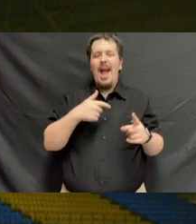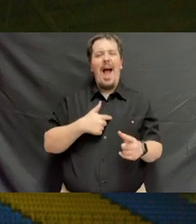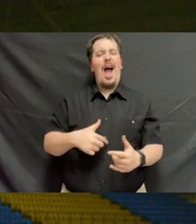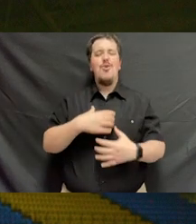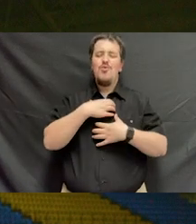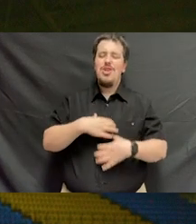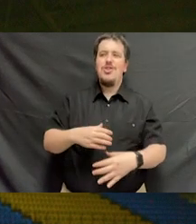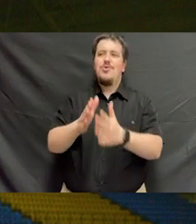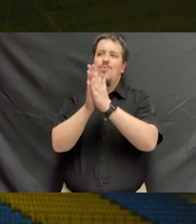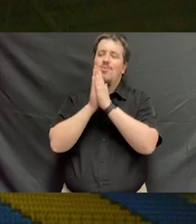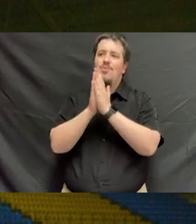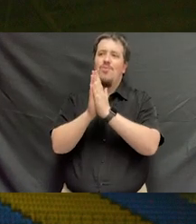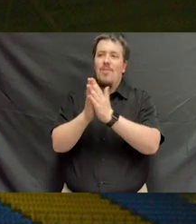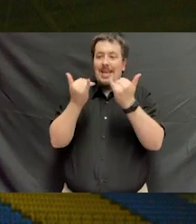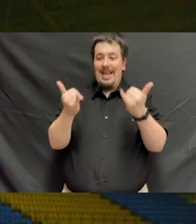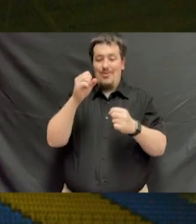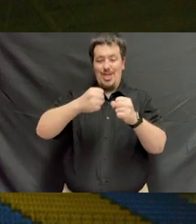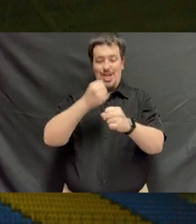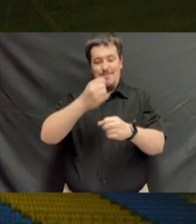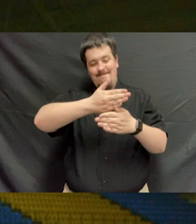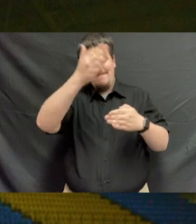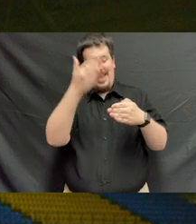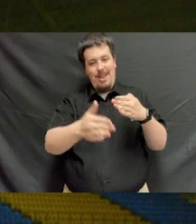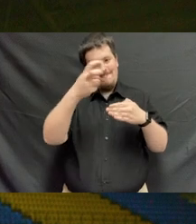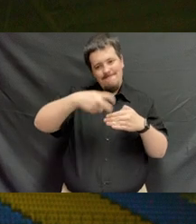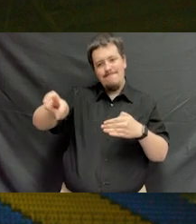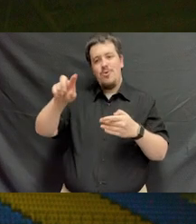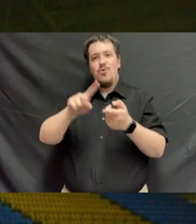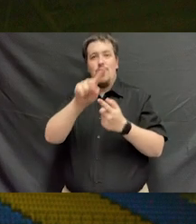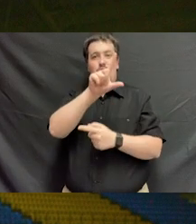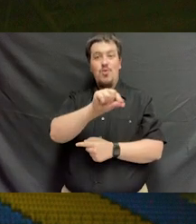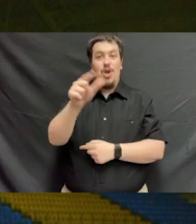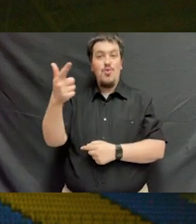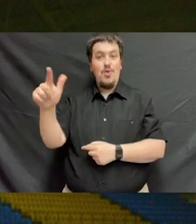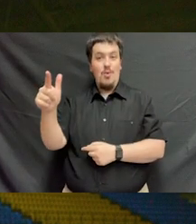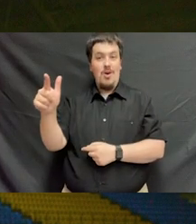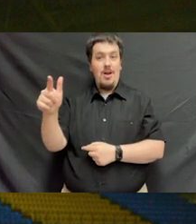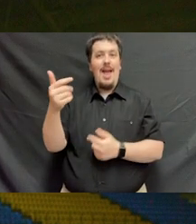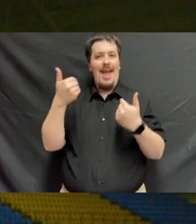But I wish and pray that as we bring this year to a close and transition to 2021,